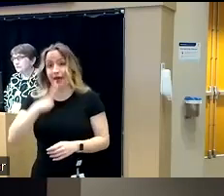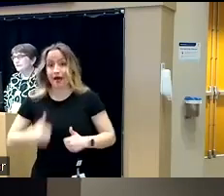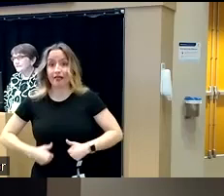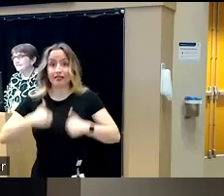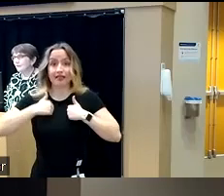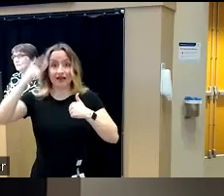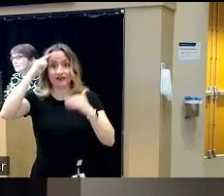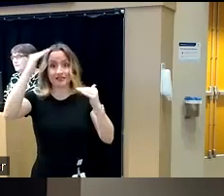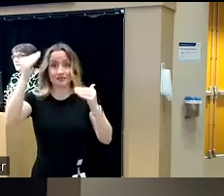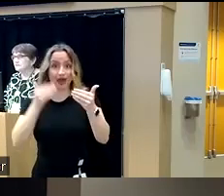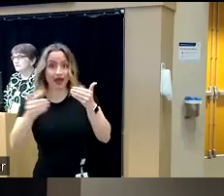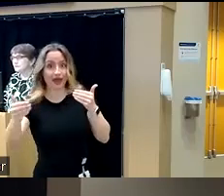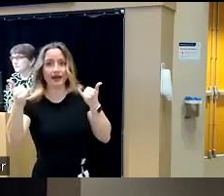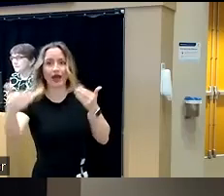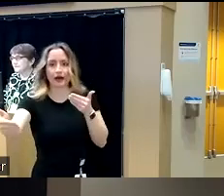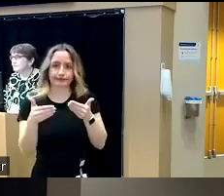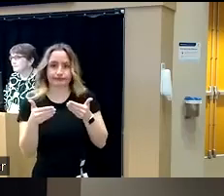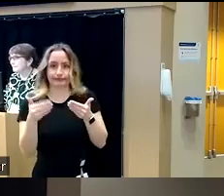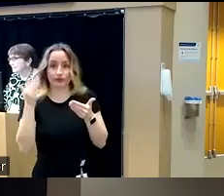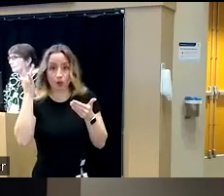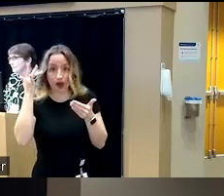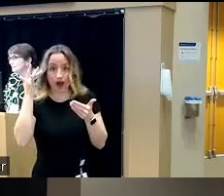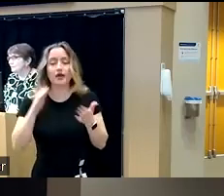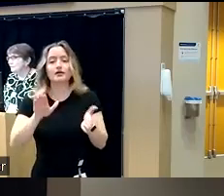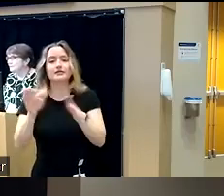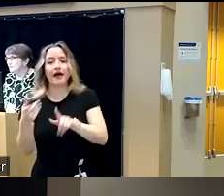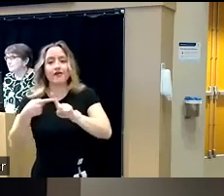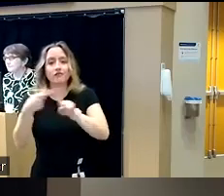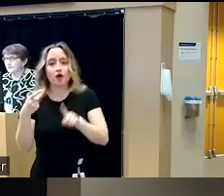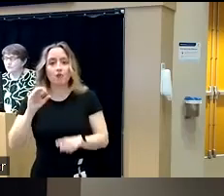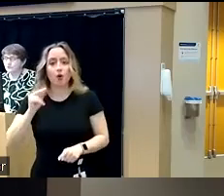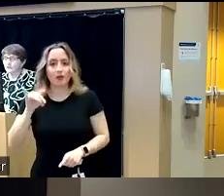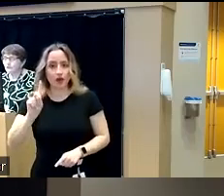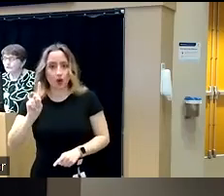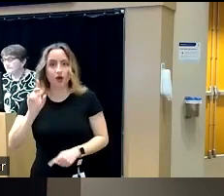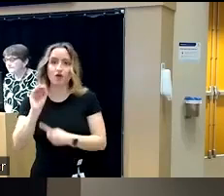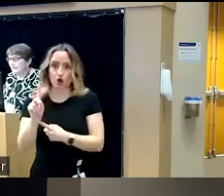trended downward because of so many deaths from opioid overdose especially during covet